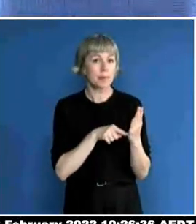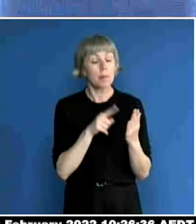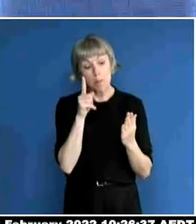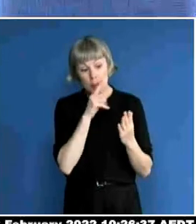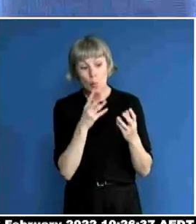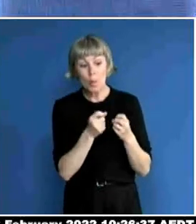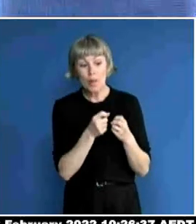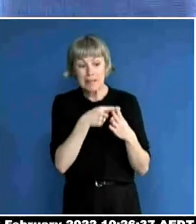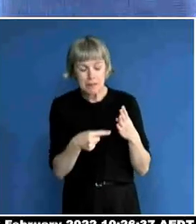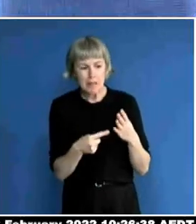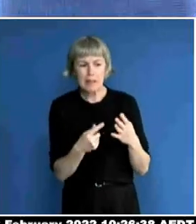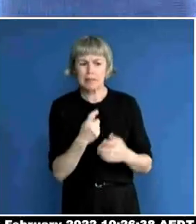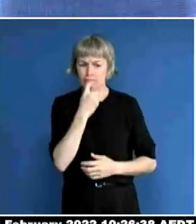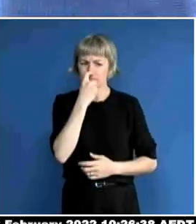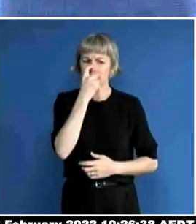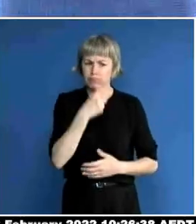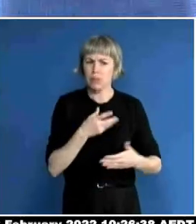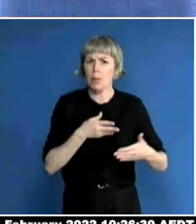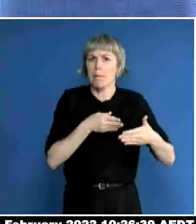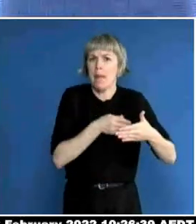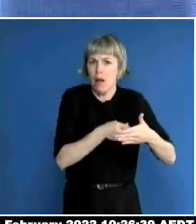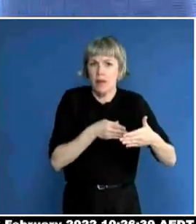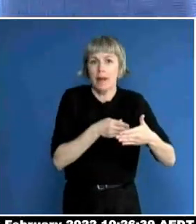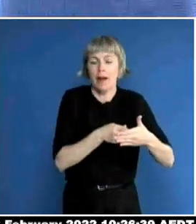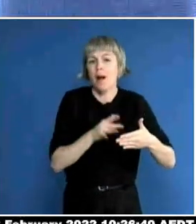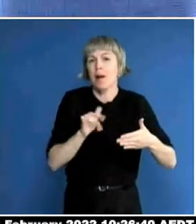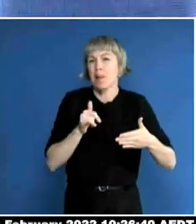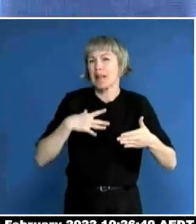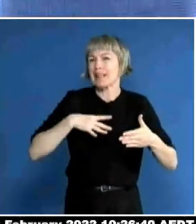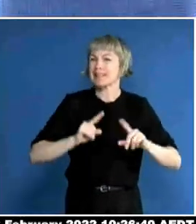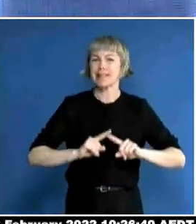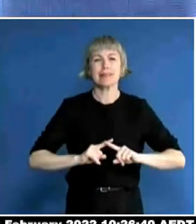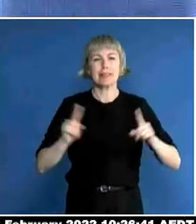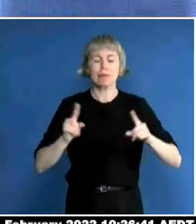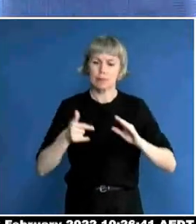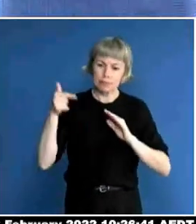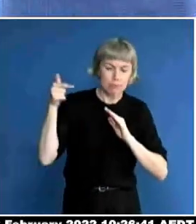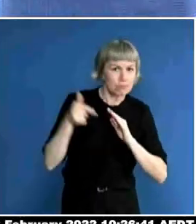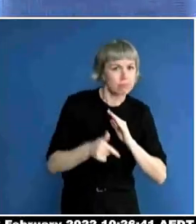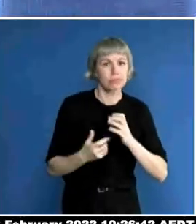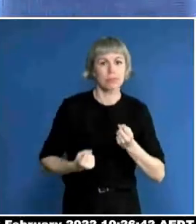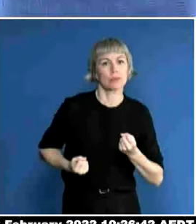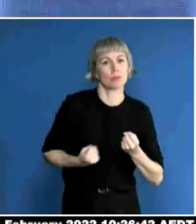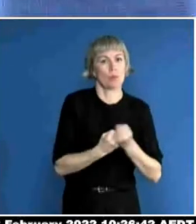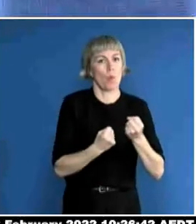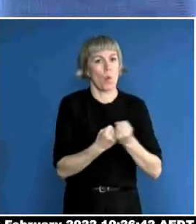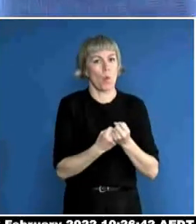intensive supports in all aspects of their employment pathway, while others may need